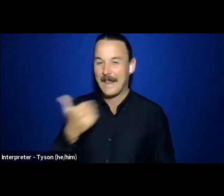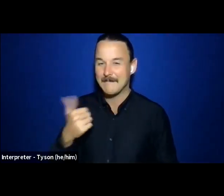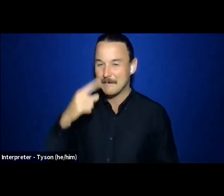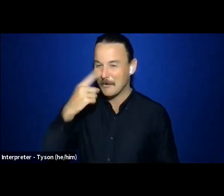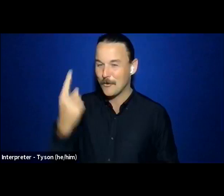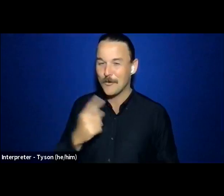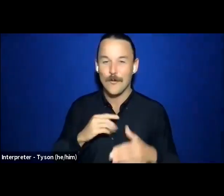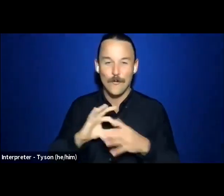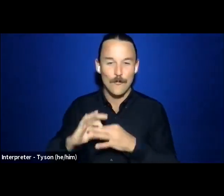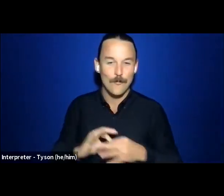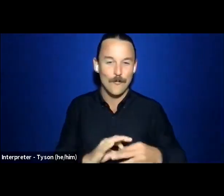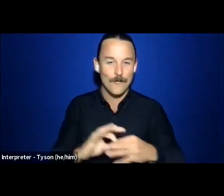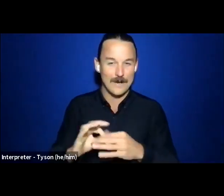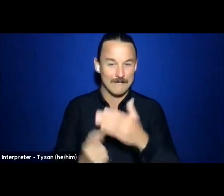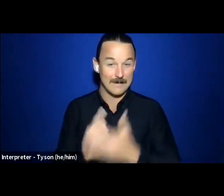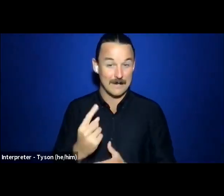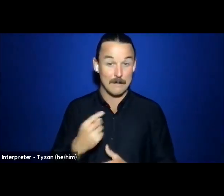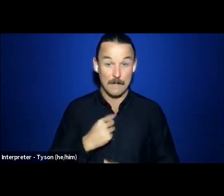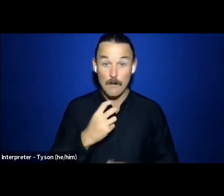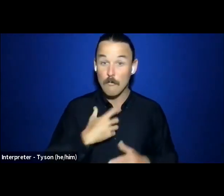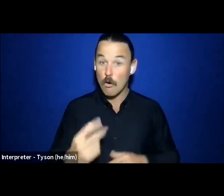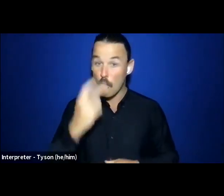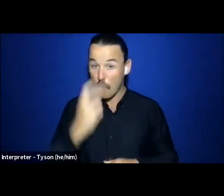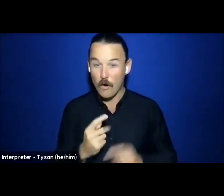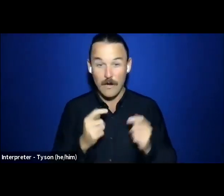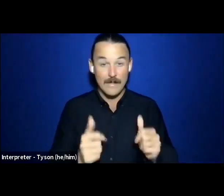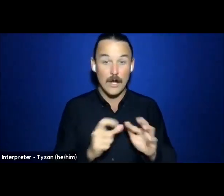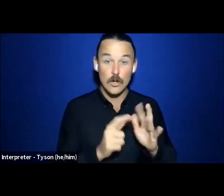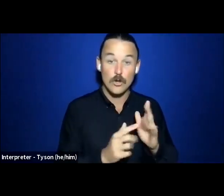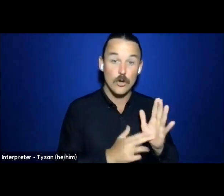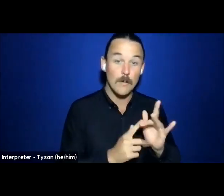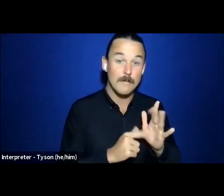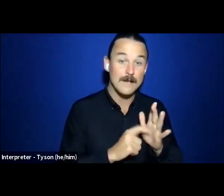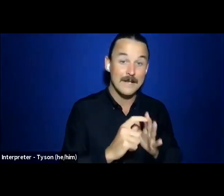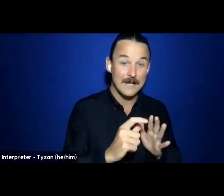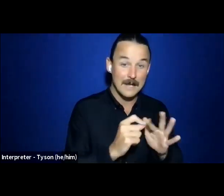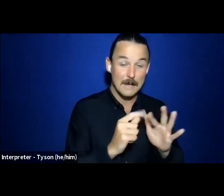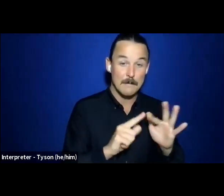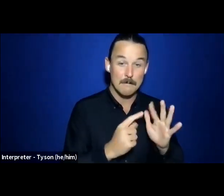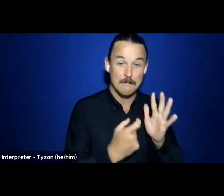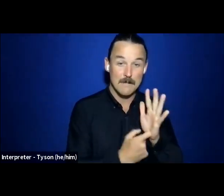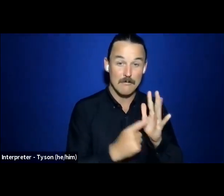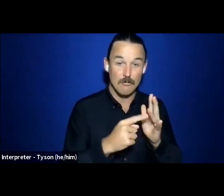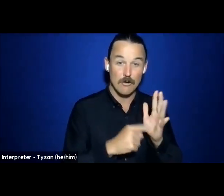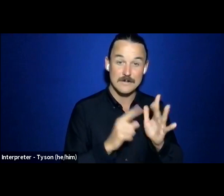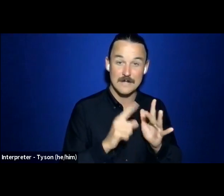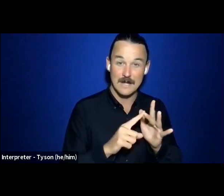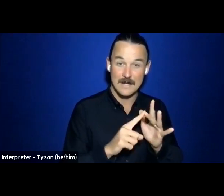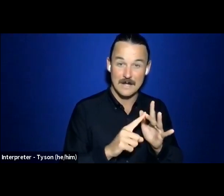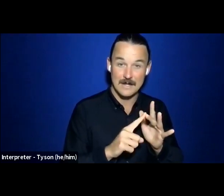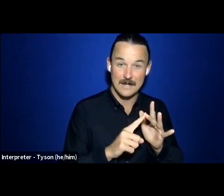lovely event coordinators. It's okay though. I'm. older older than Dominic paradise older than Dominic parity but look younger than him. And that look younger than him. And